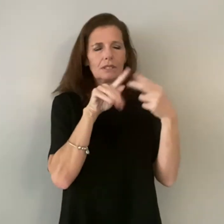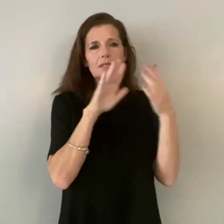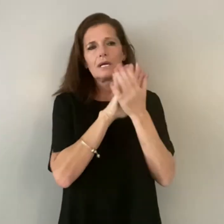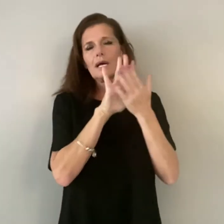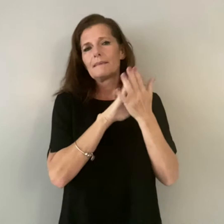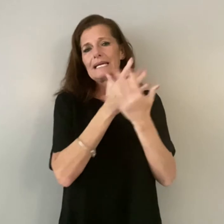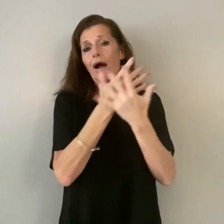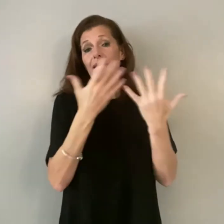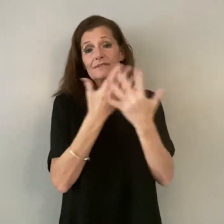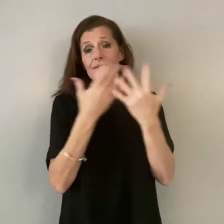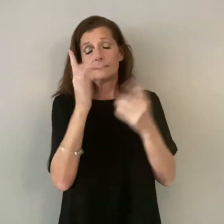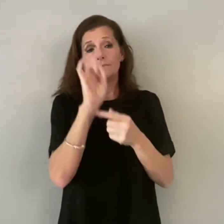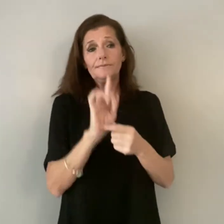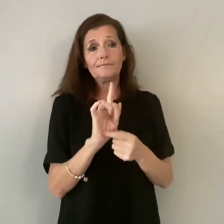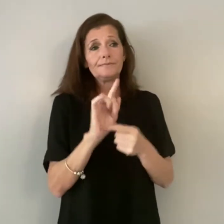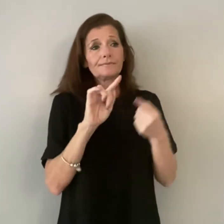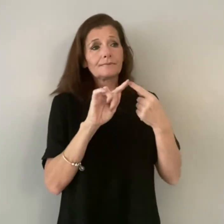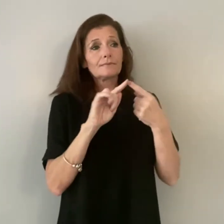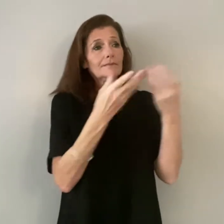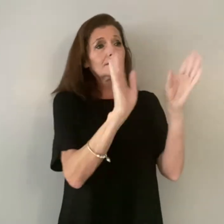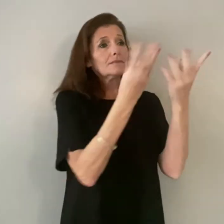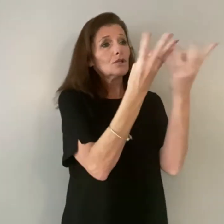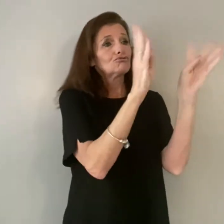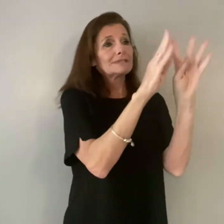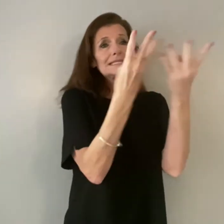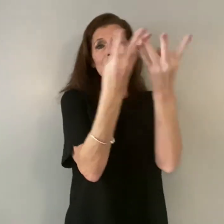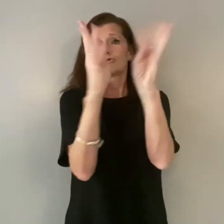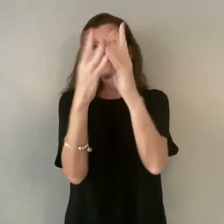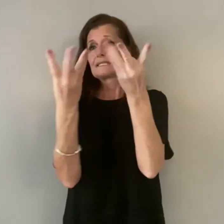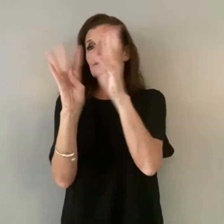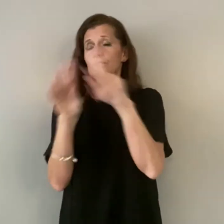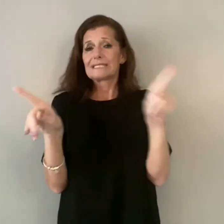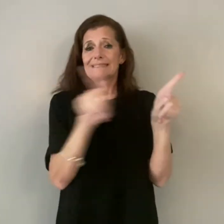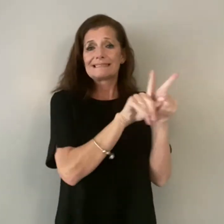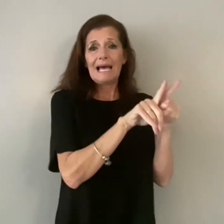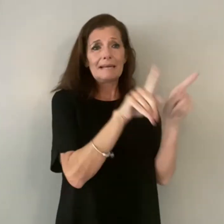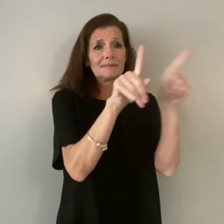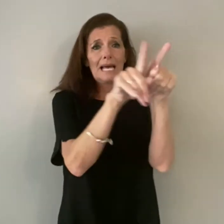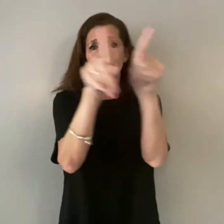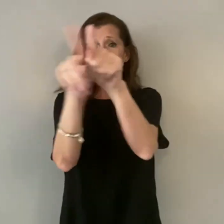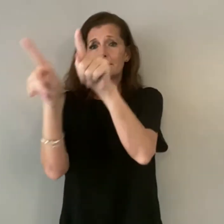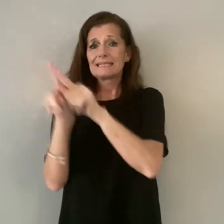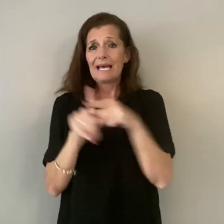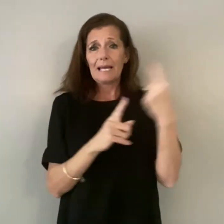So you've got quite often, you've got people who are more than one board in the same place within the same sector.